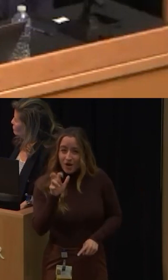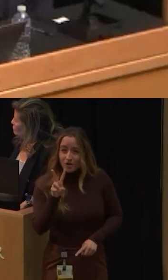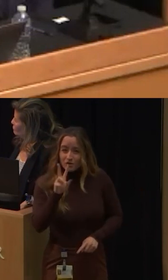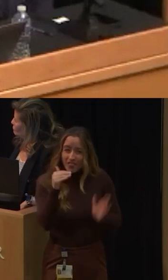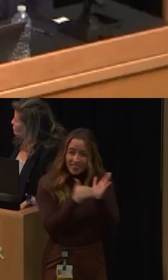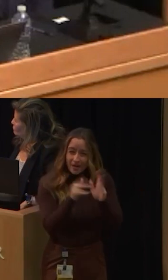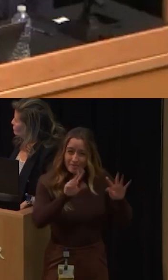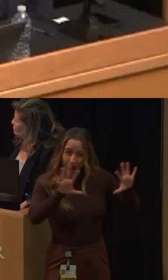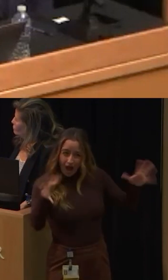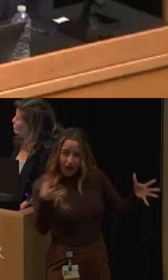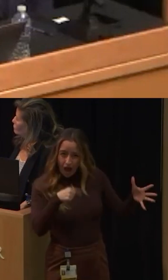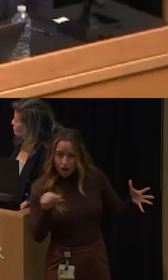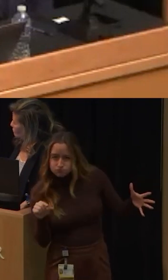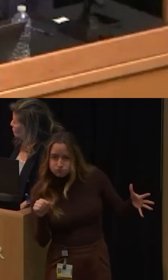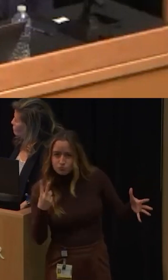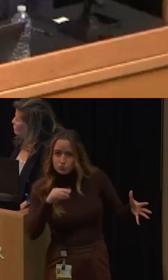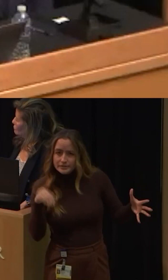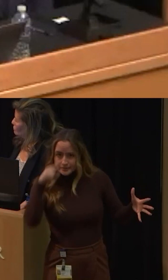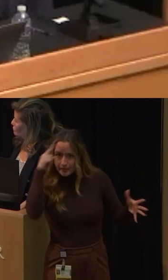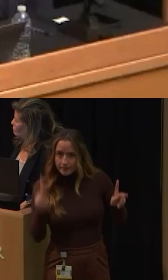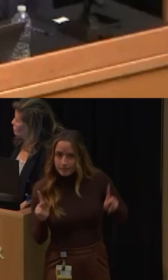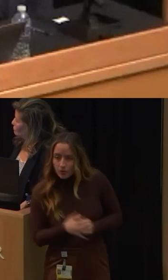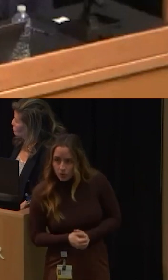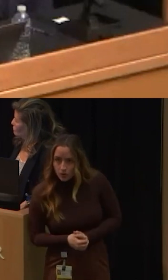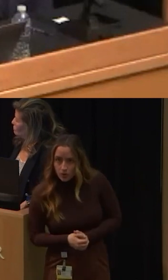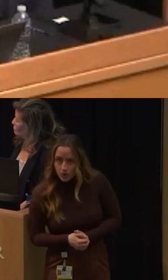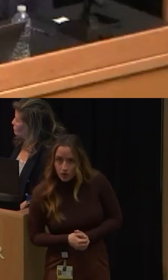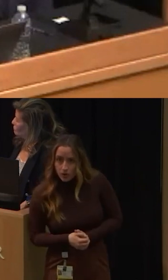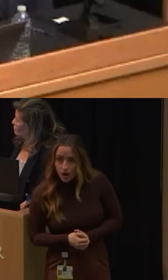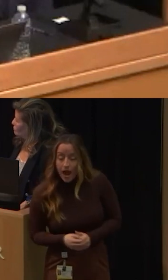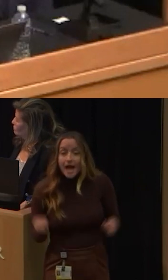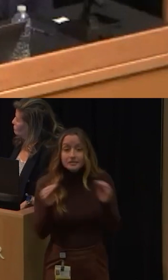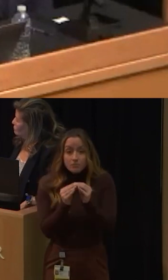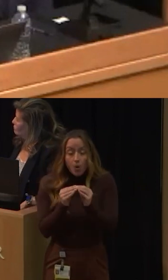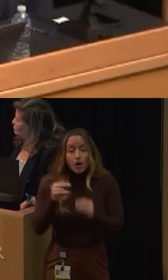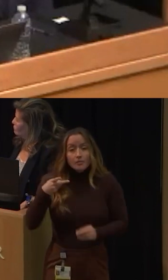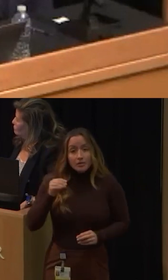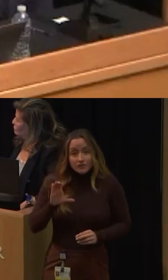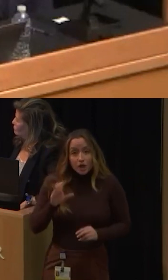but during the Great Migration, as more people of color moved out of the South